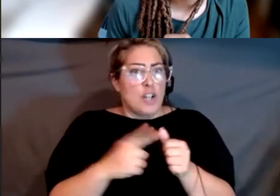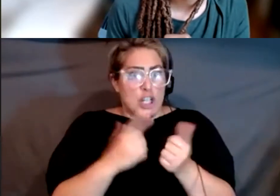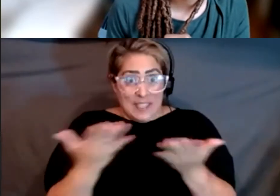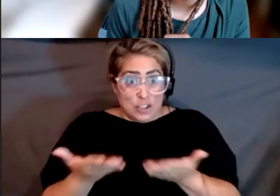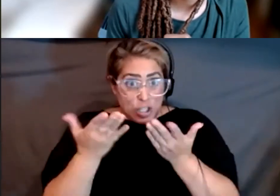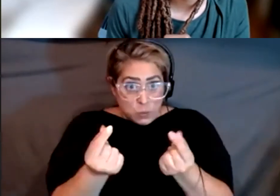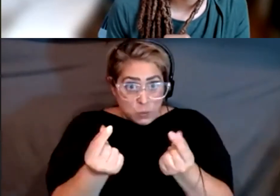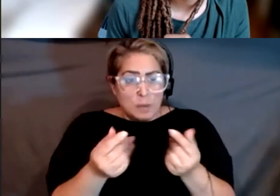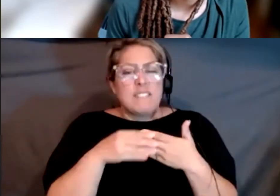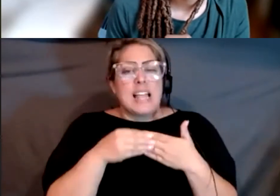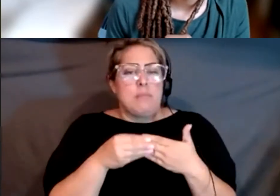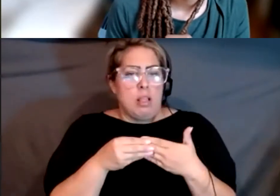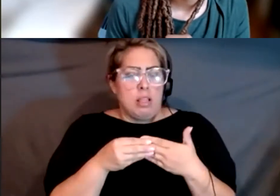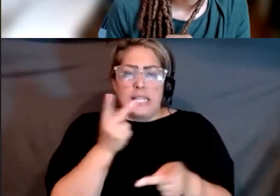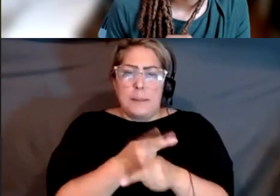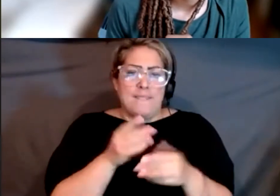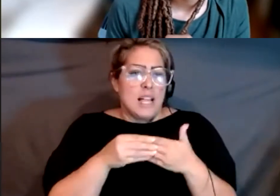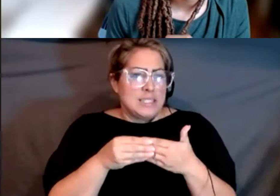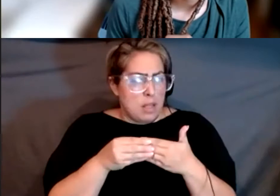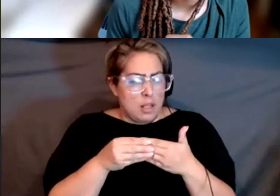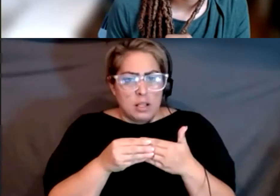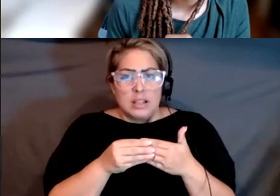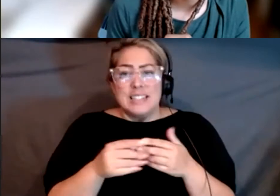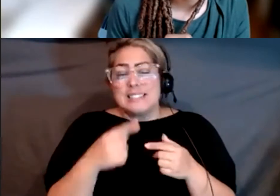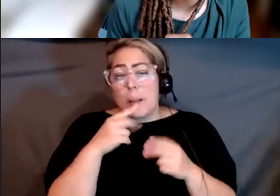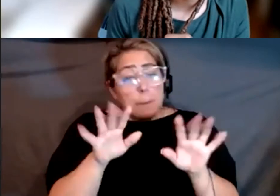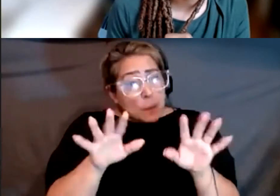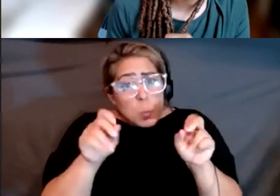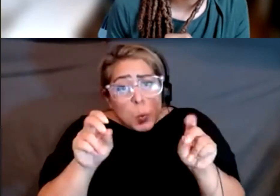but next time that you come you should know